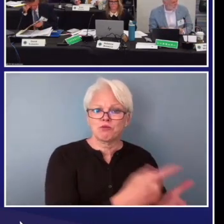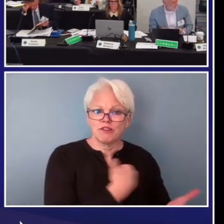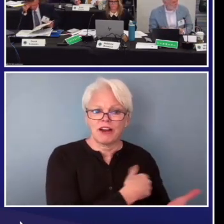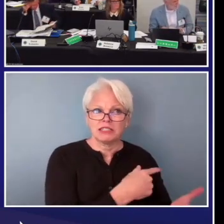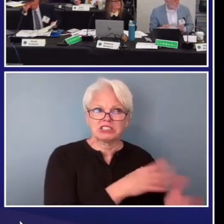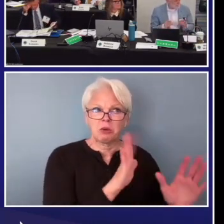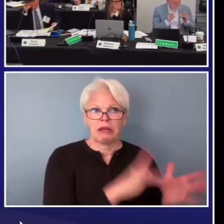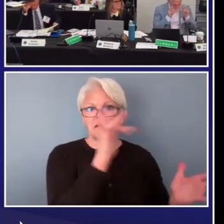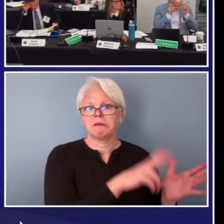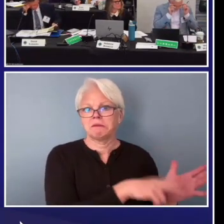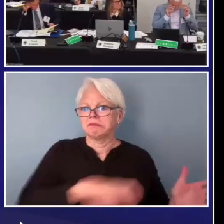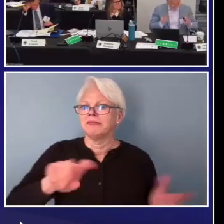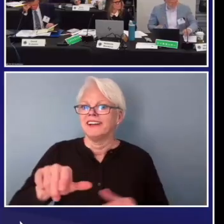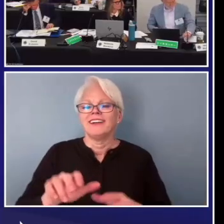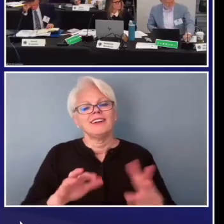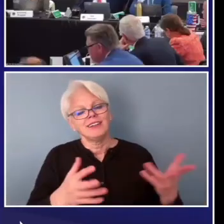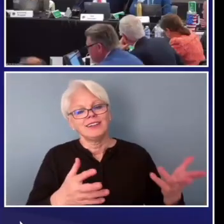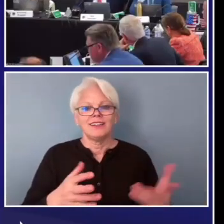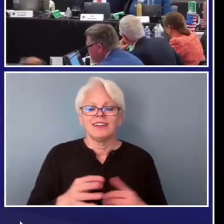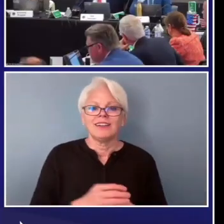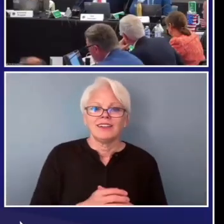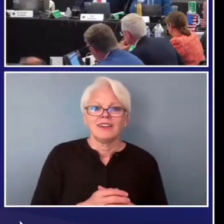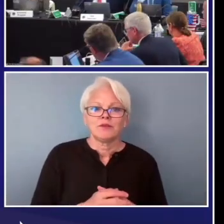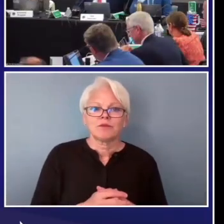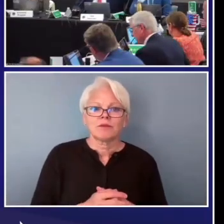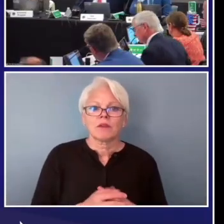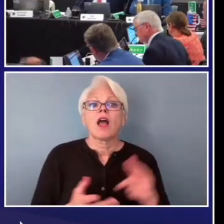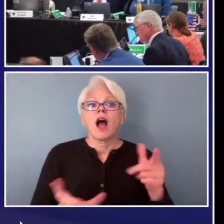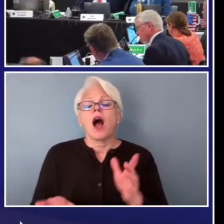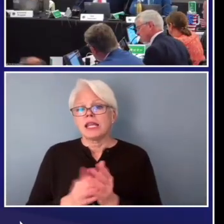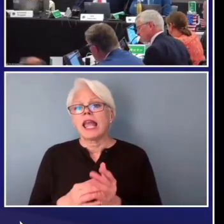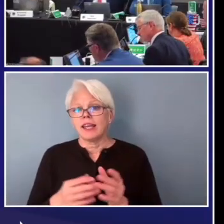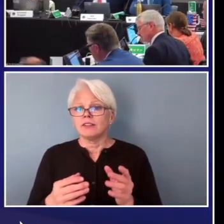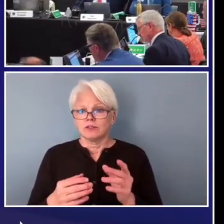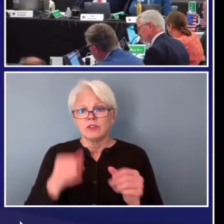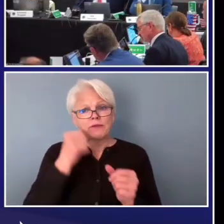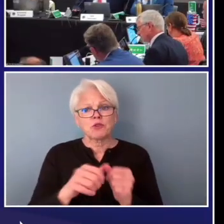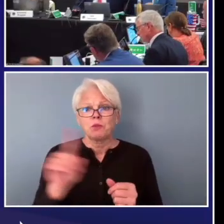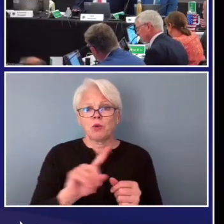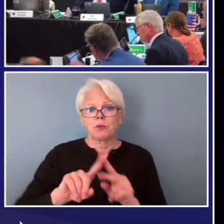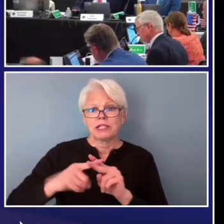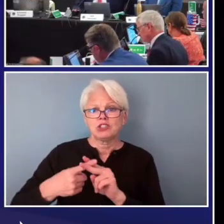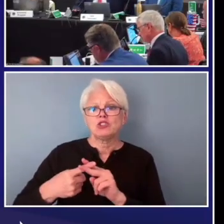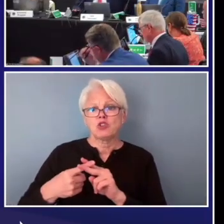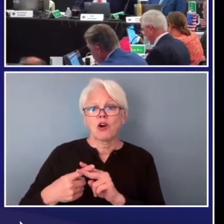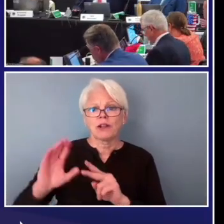Yeah, and and again, um, you got to look at where we started. So like the default, you know, status quo